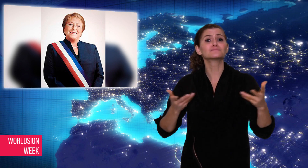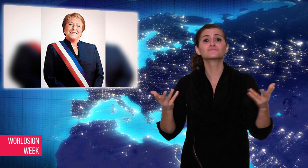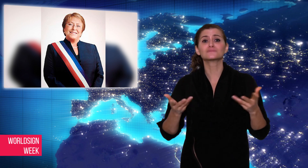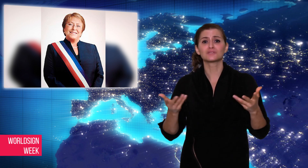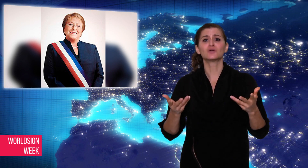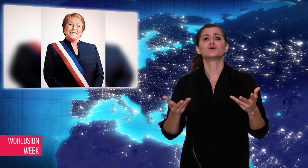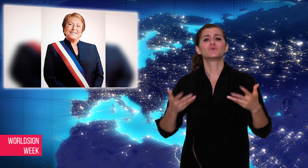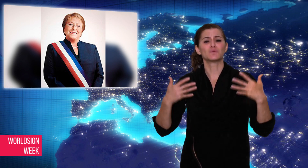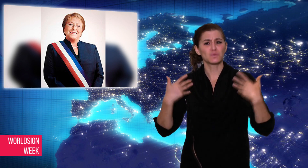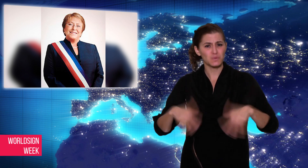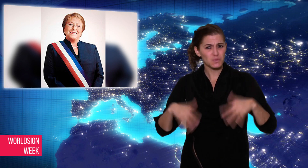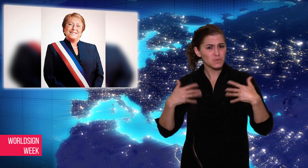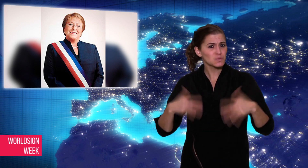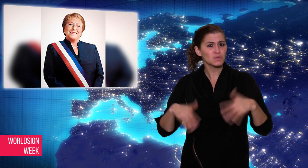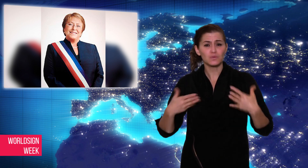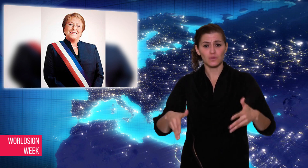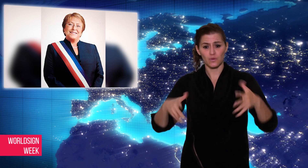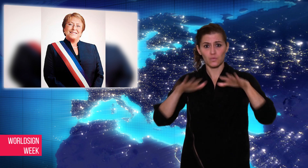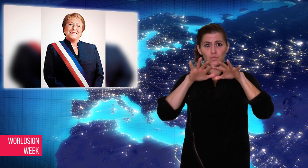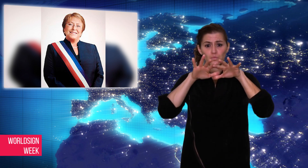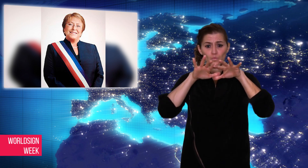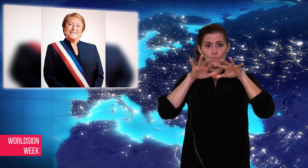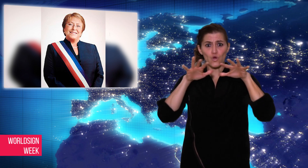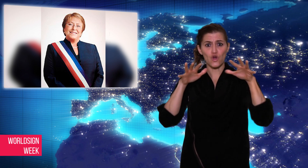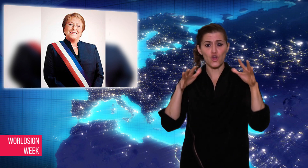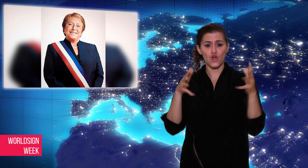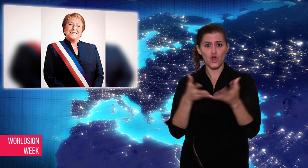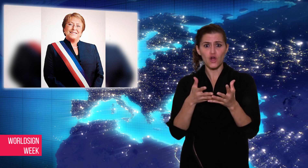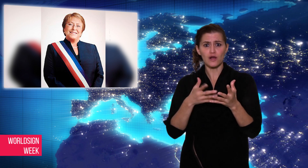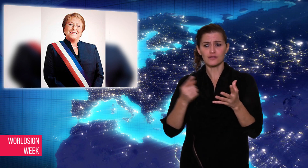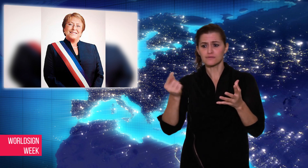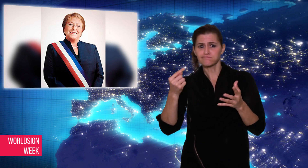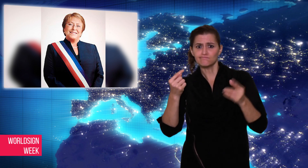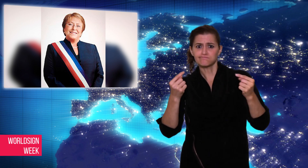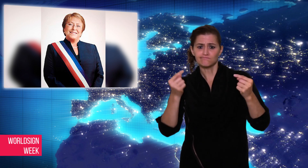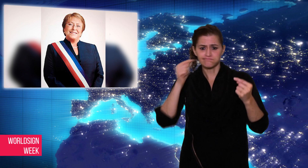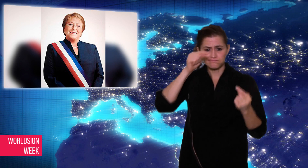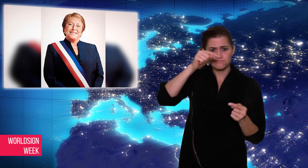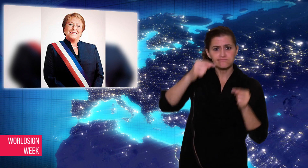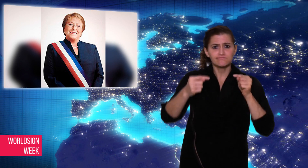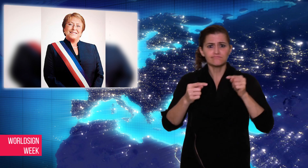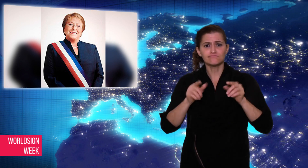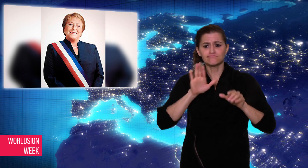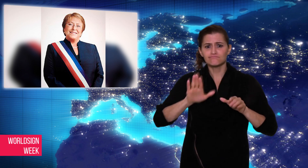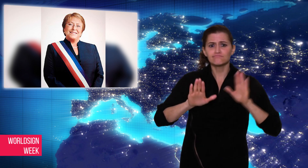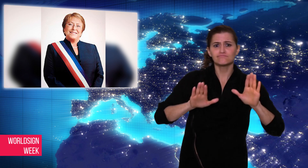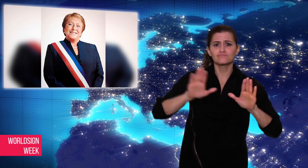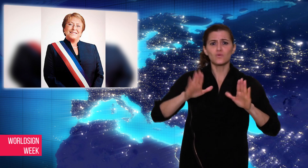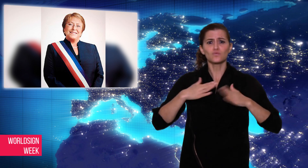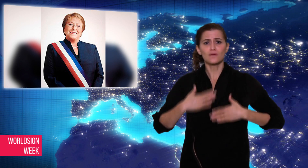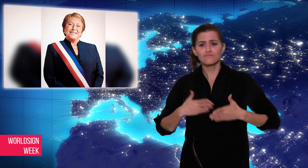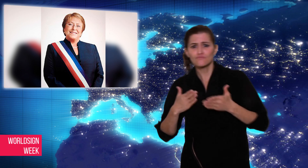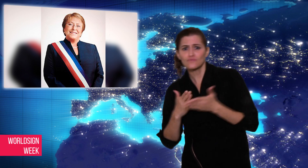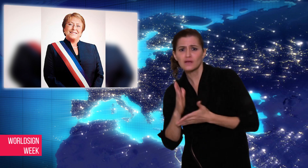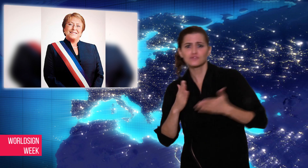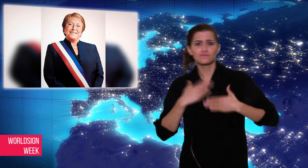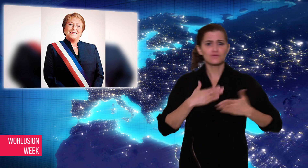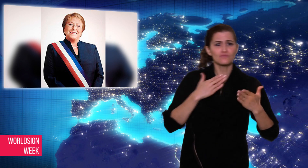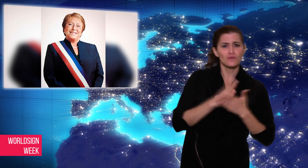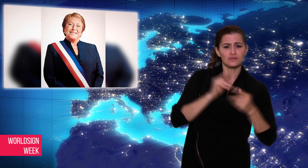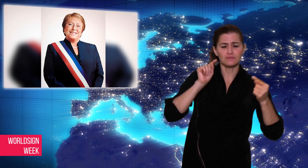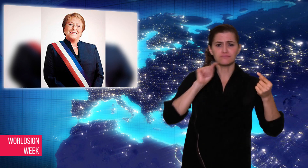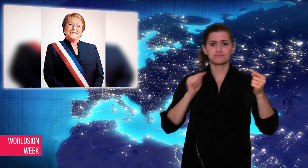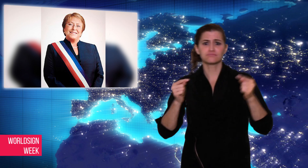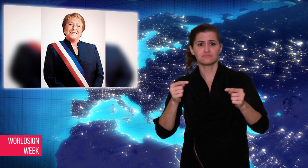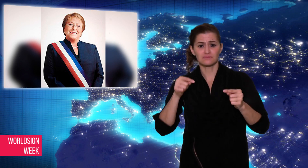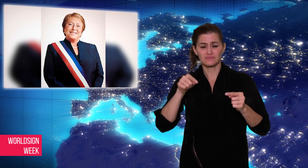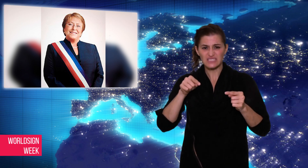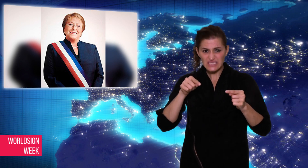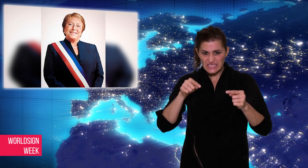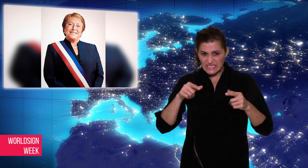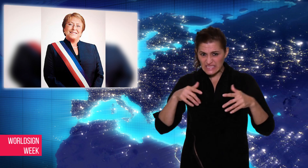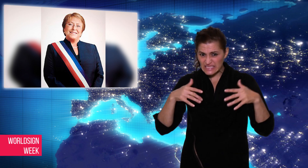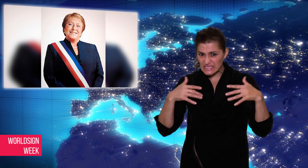human rights,” with “hatred and